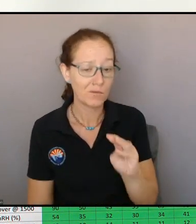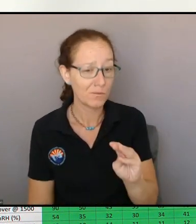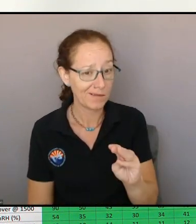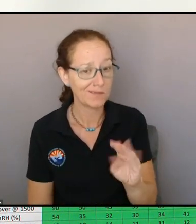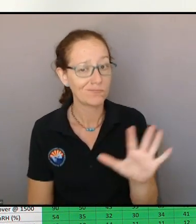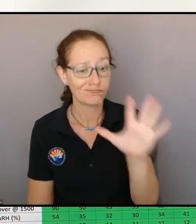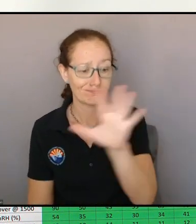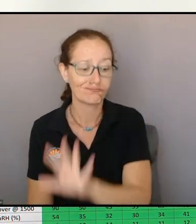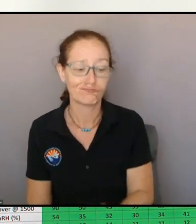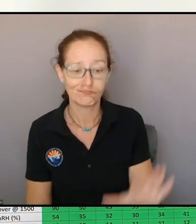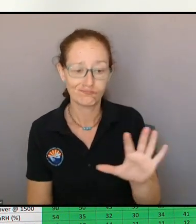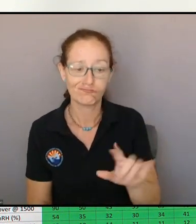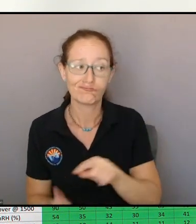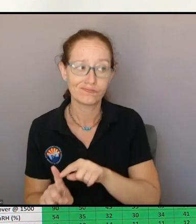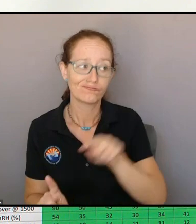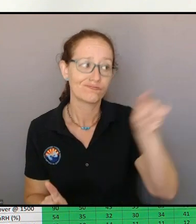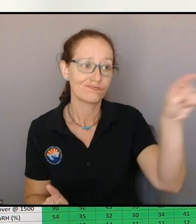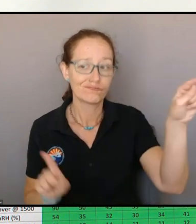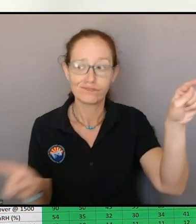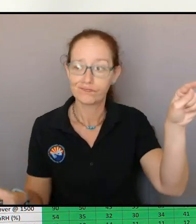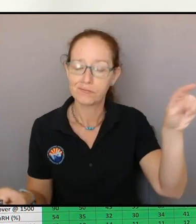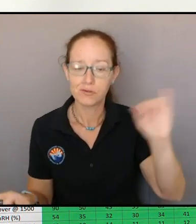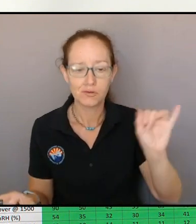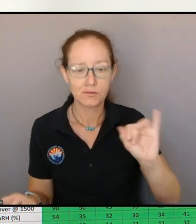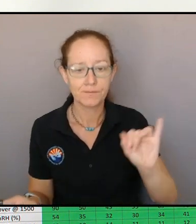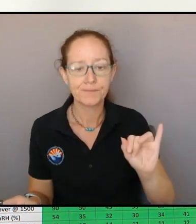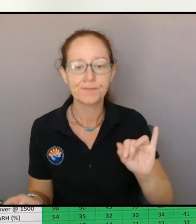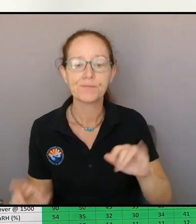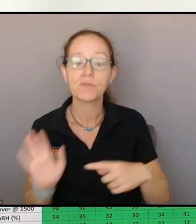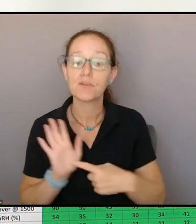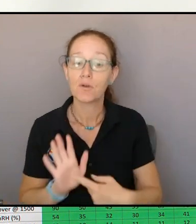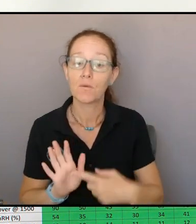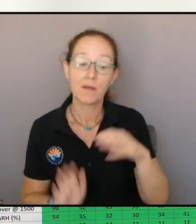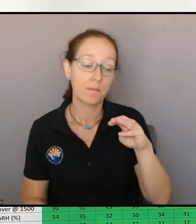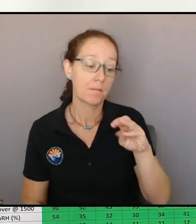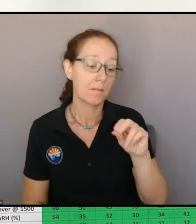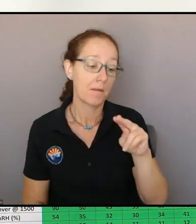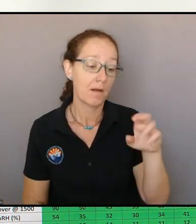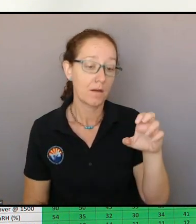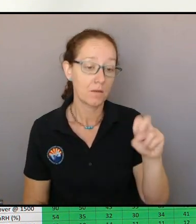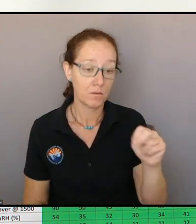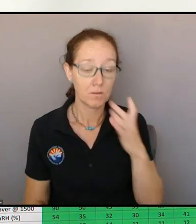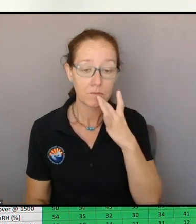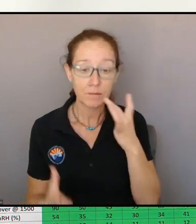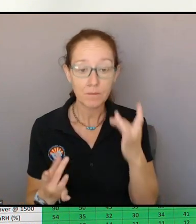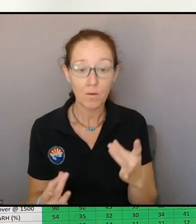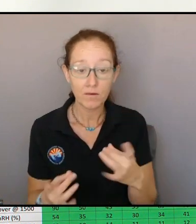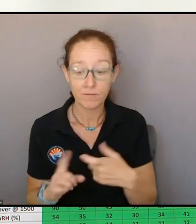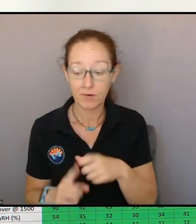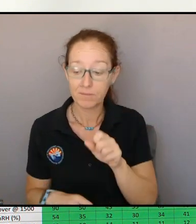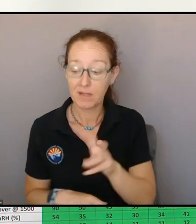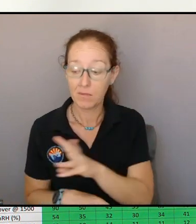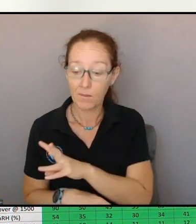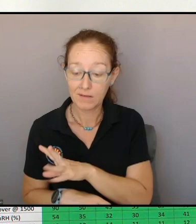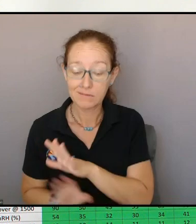signal of that kind of good monsoonal moisture from the southwest US with maybe a little bit of influence from